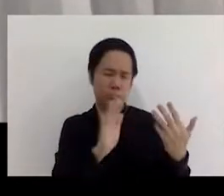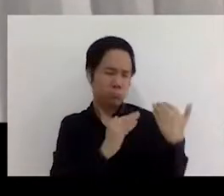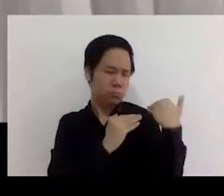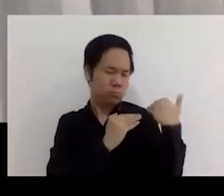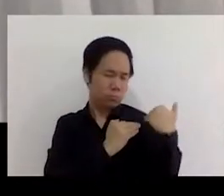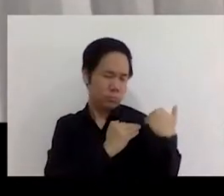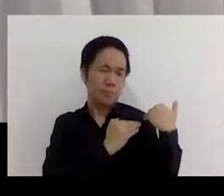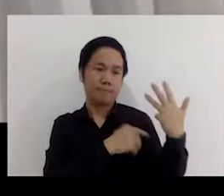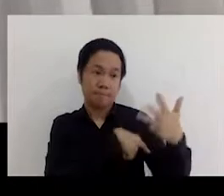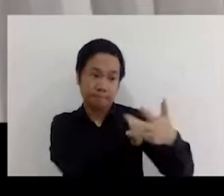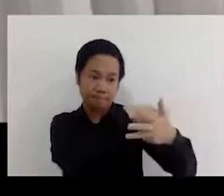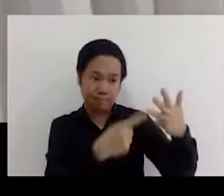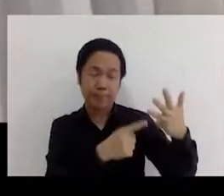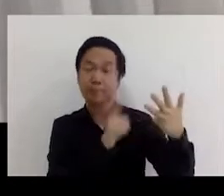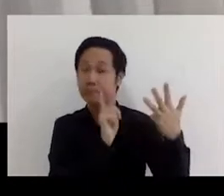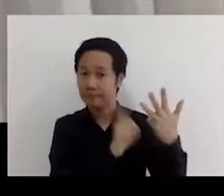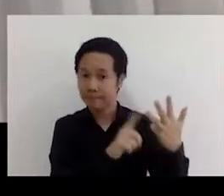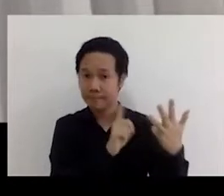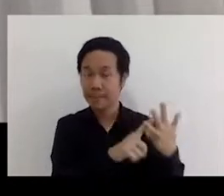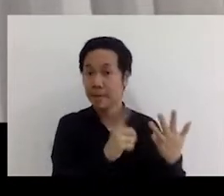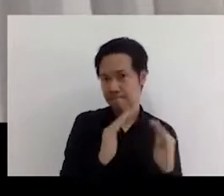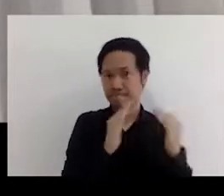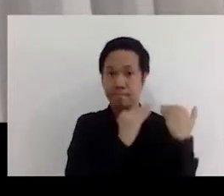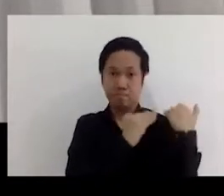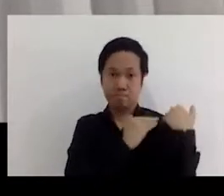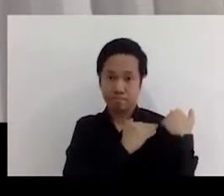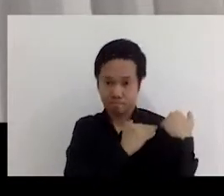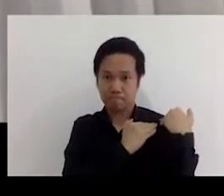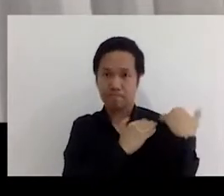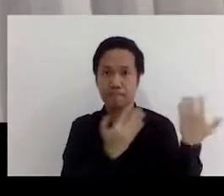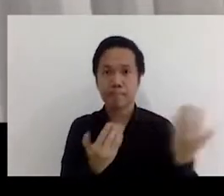I would like to emphasize that